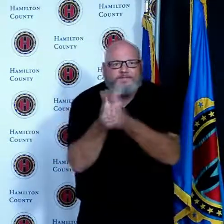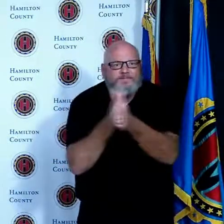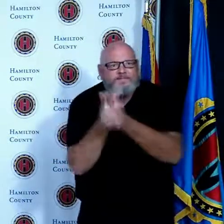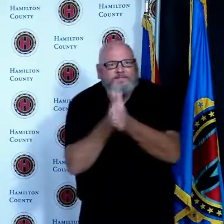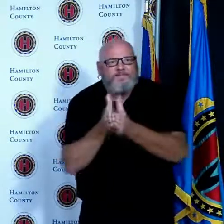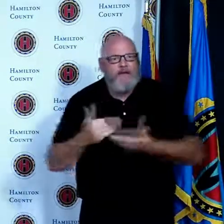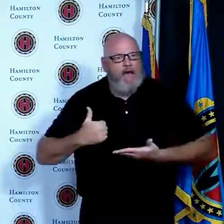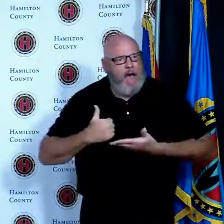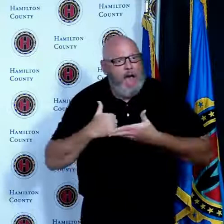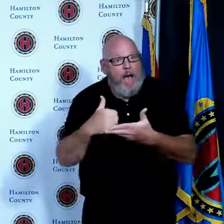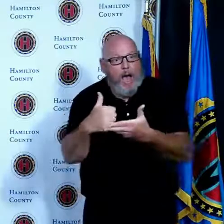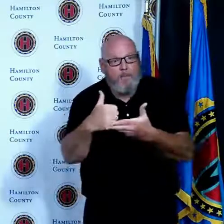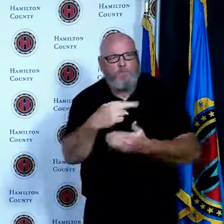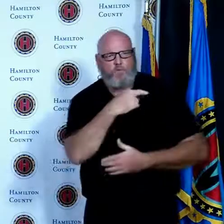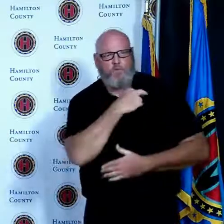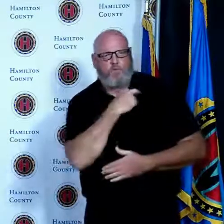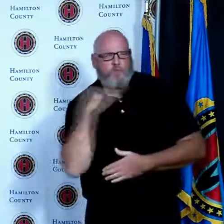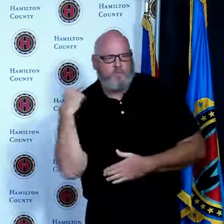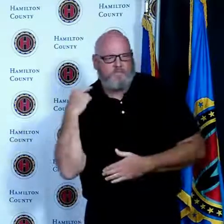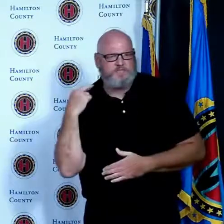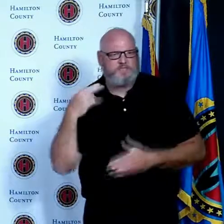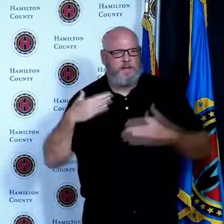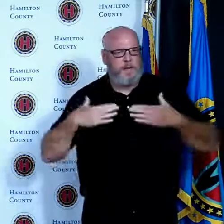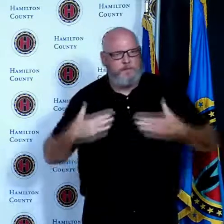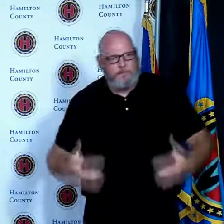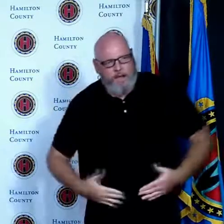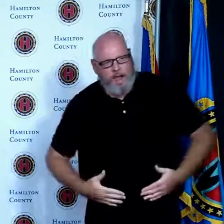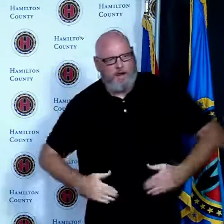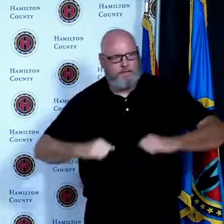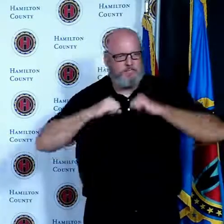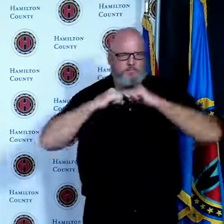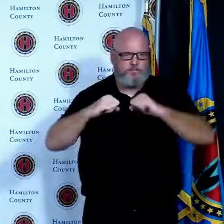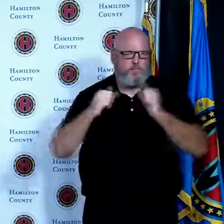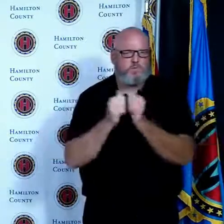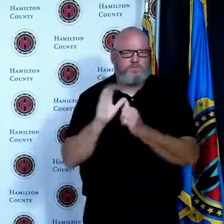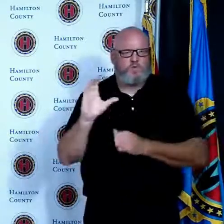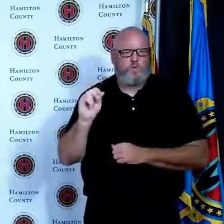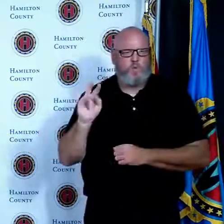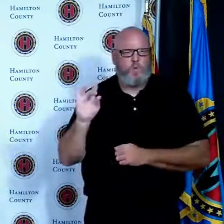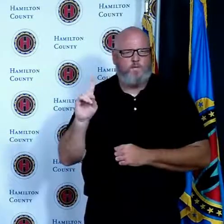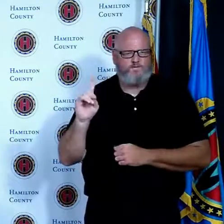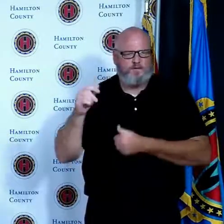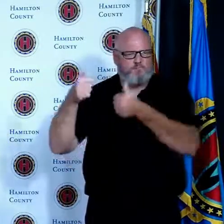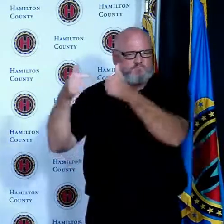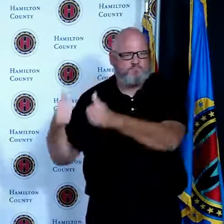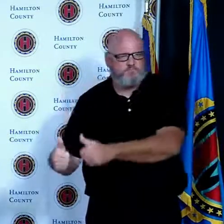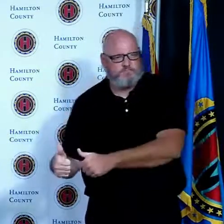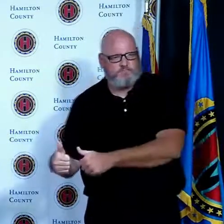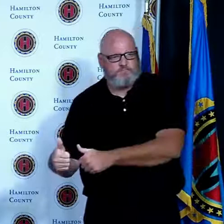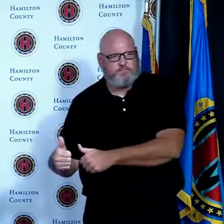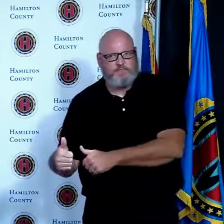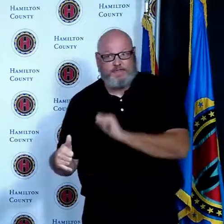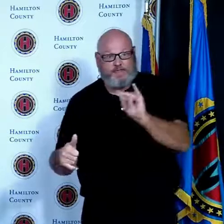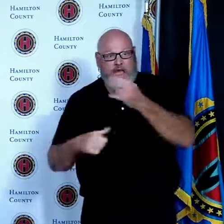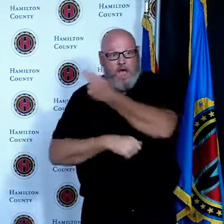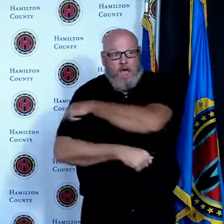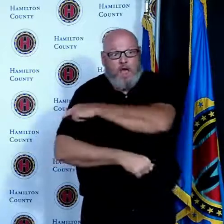complications of Covid-19 so these partnerships that you just mentioned will work to combine the most advanced